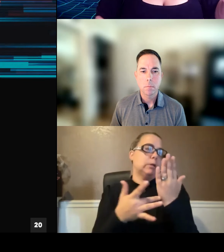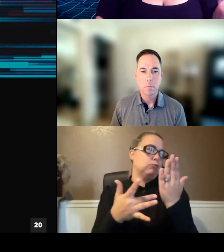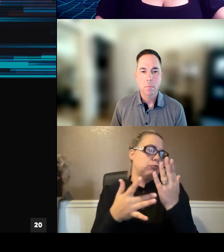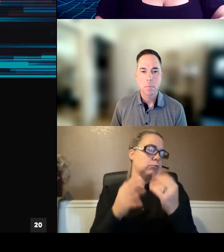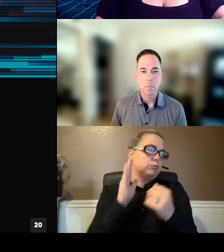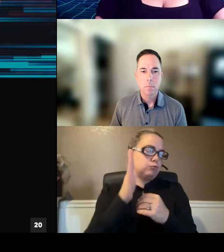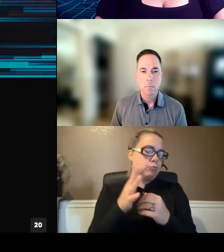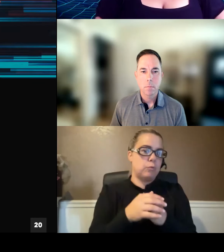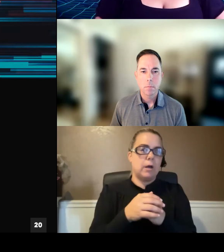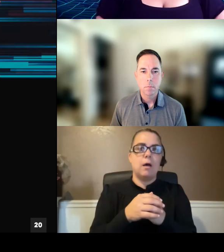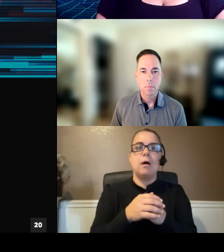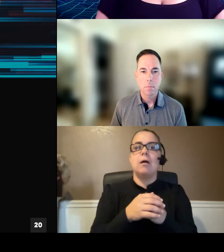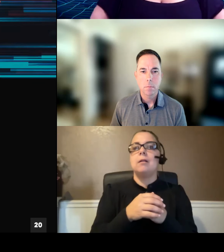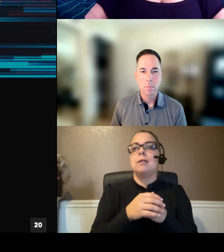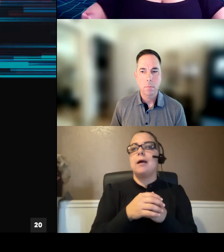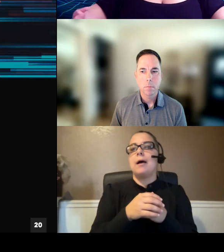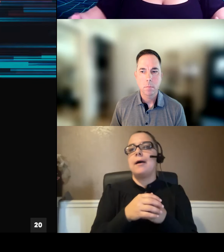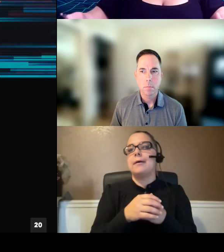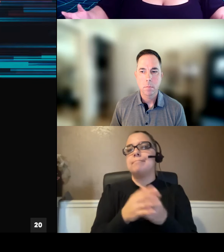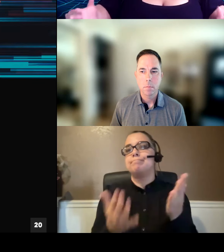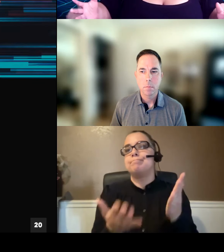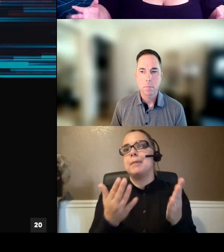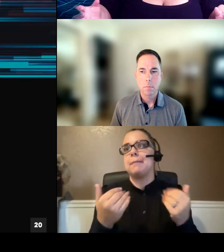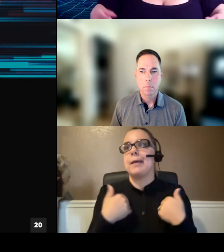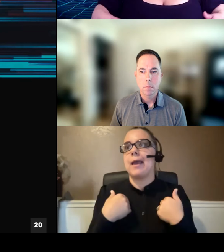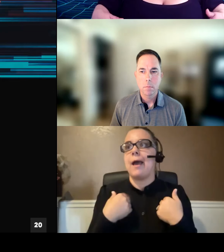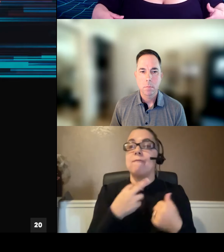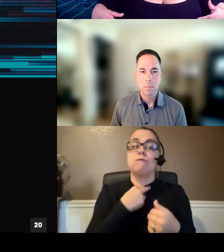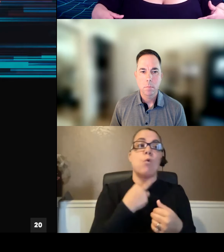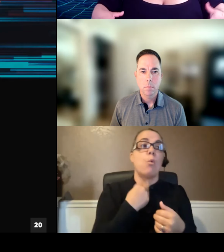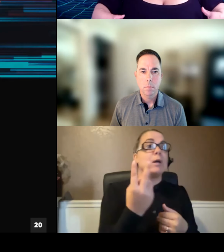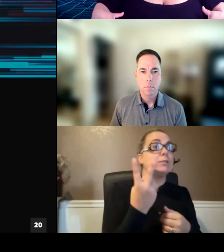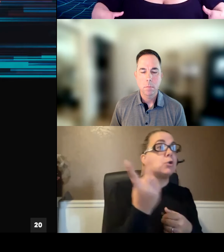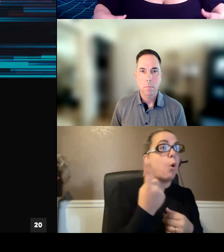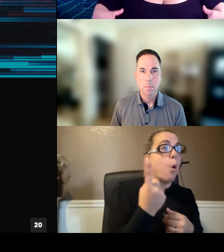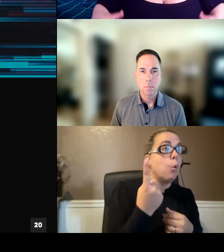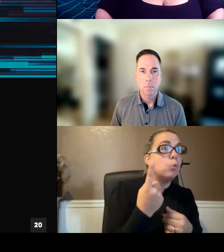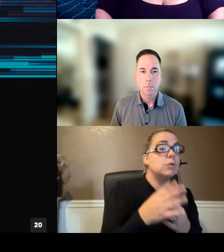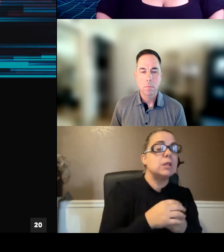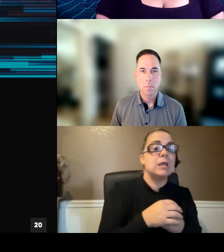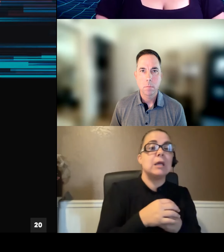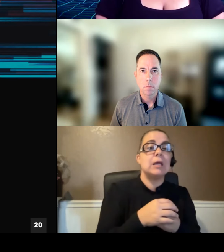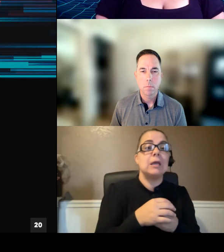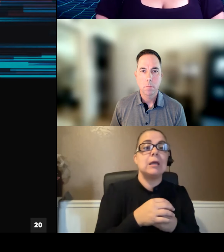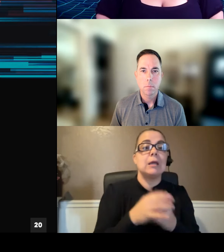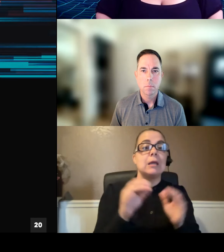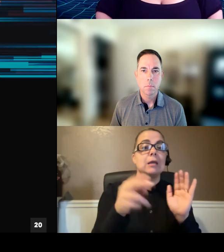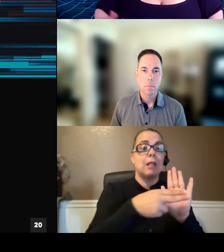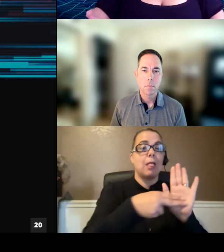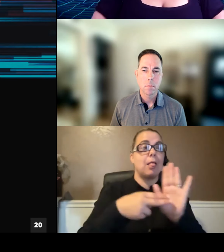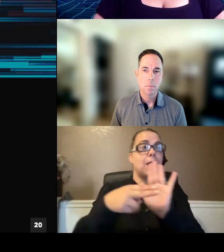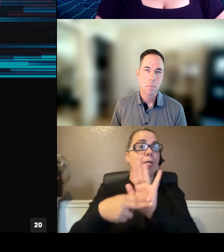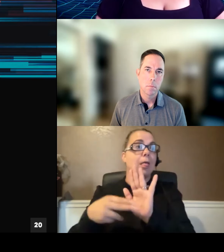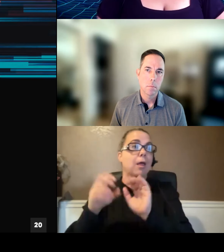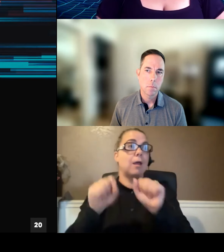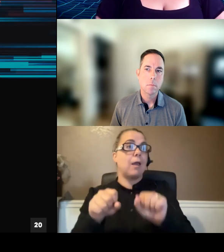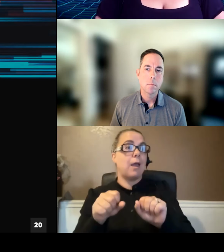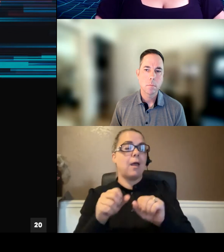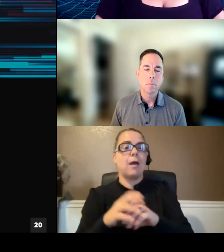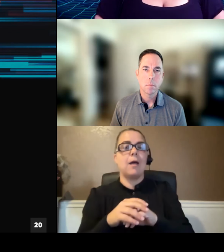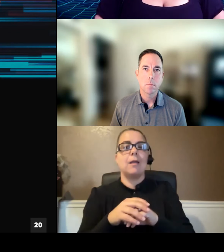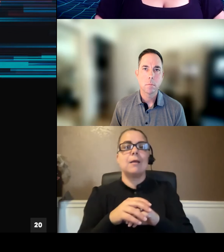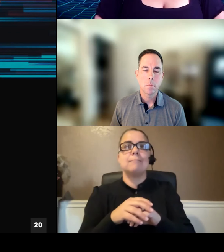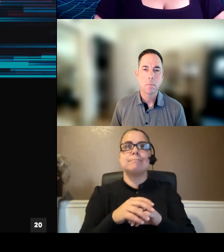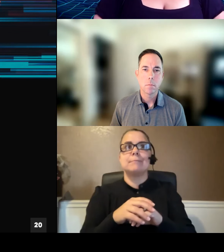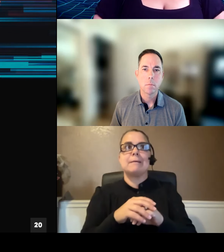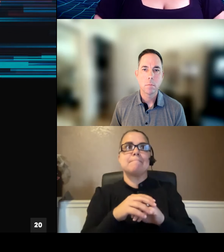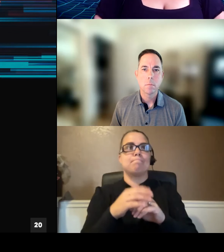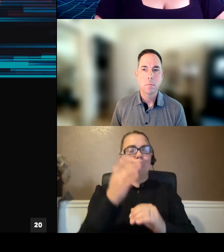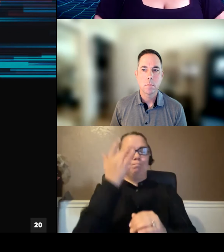voice and that's it? These things won't be super sophisticated and that brings up a whole lot of